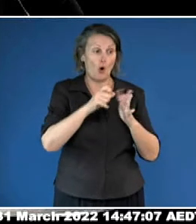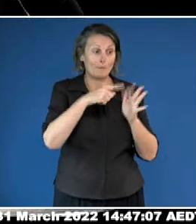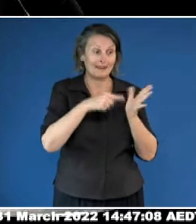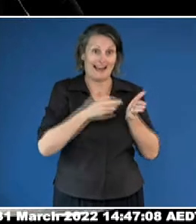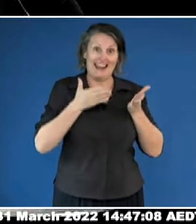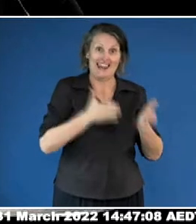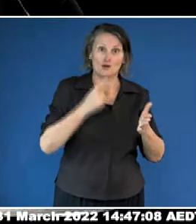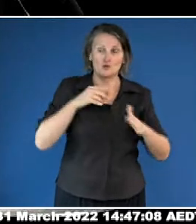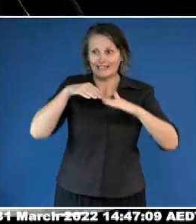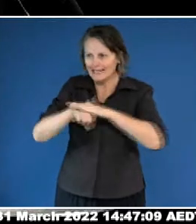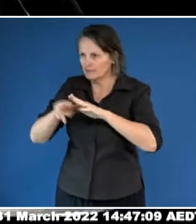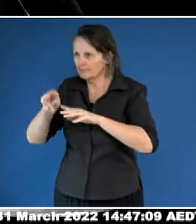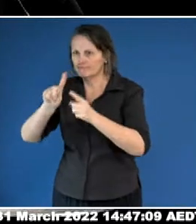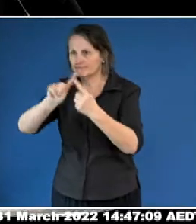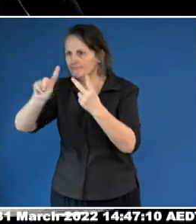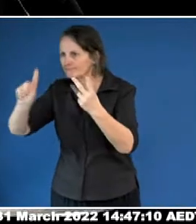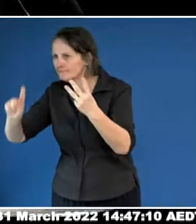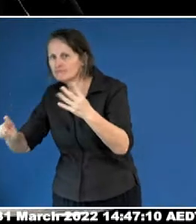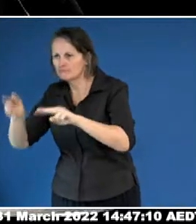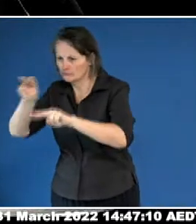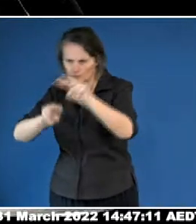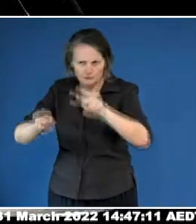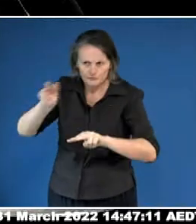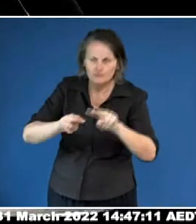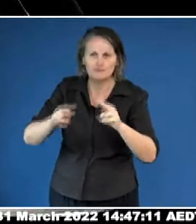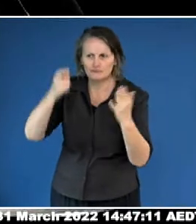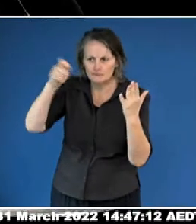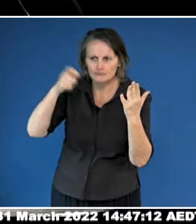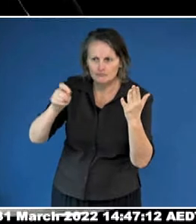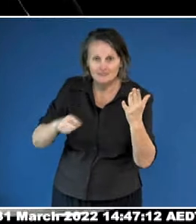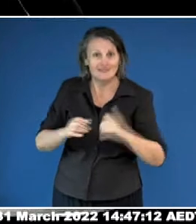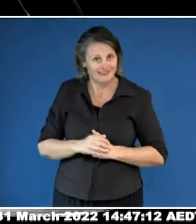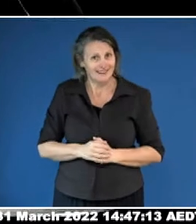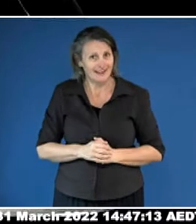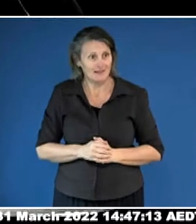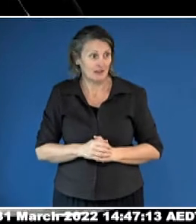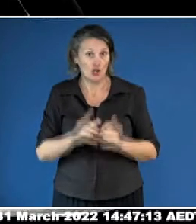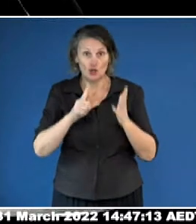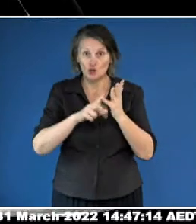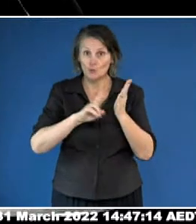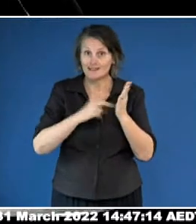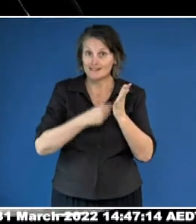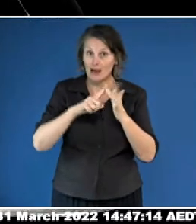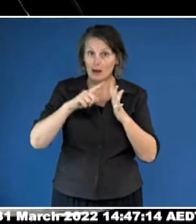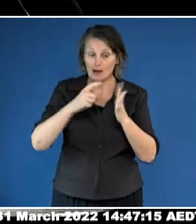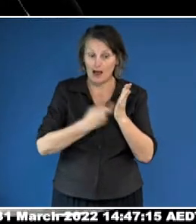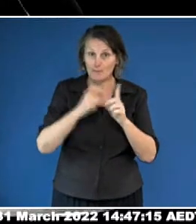Well, it is an obligation under the CRPD, and it has been in Australia's 2019 Review under the CRPD.